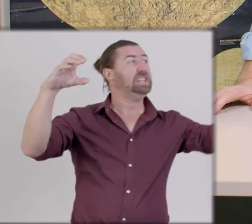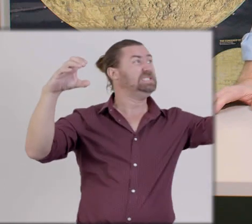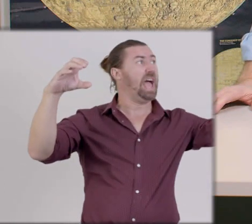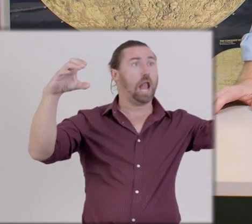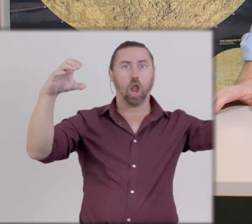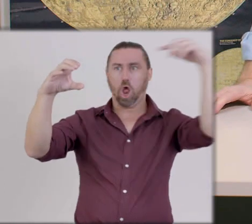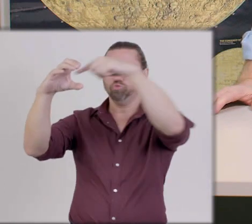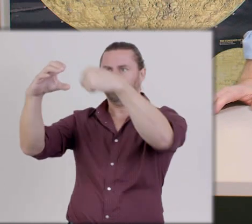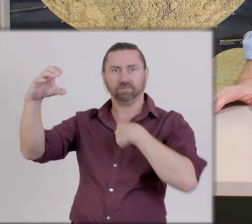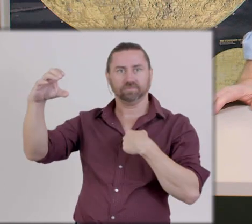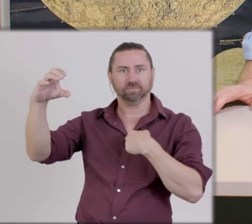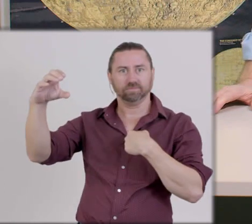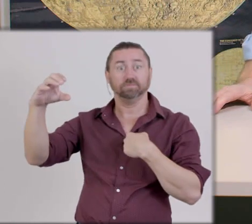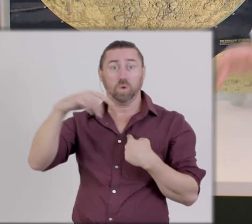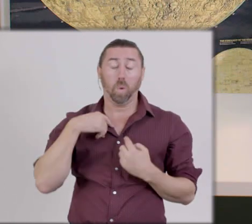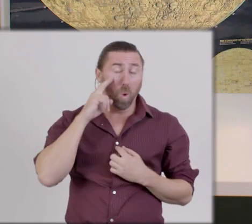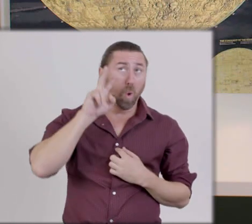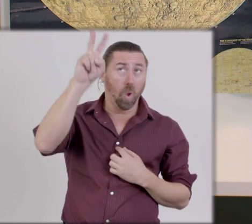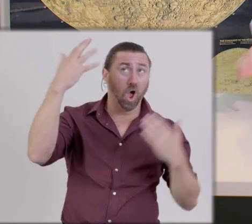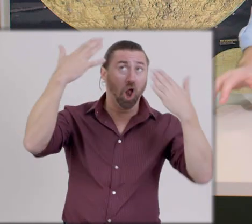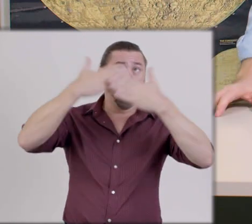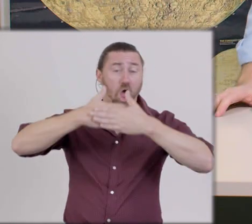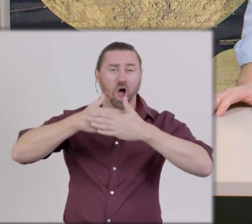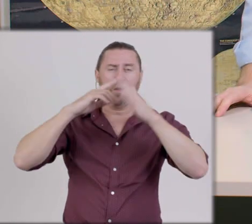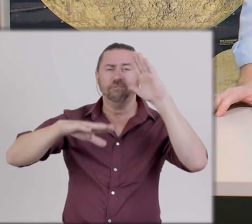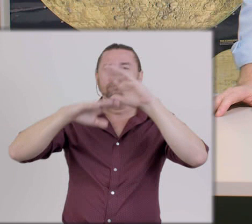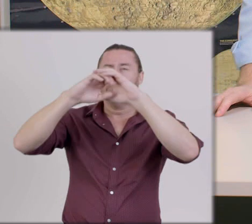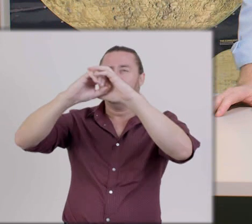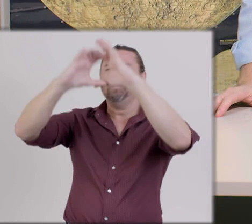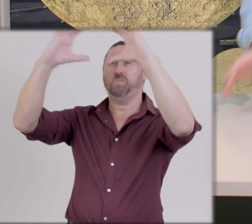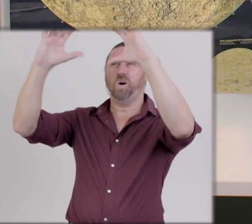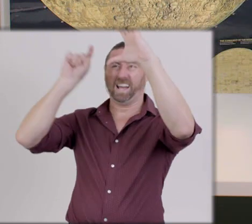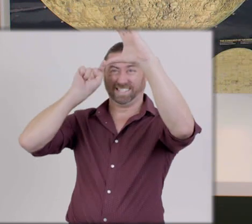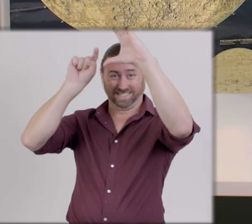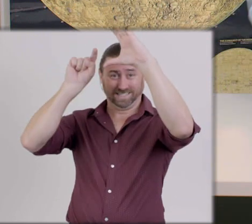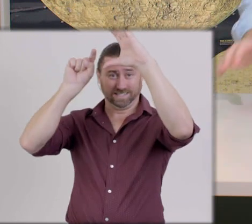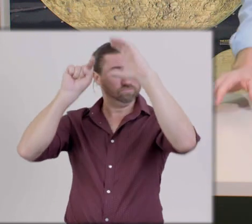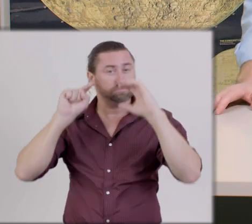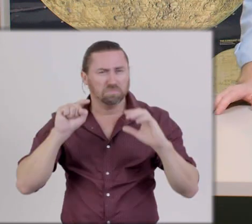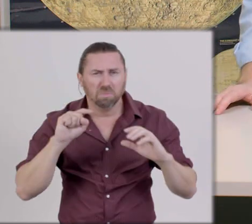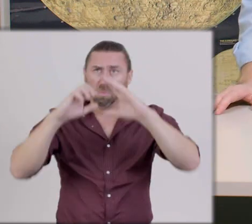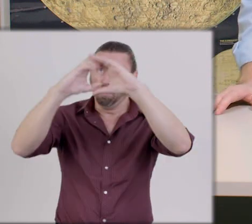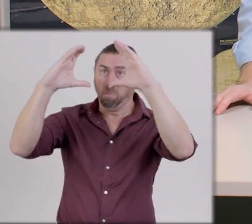This image is what we see in the night sky when there's a full moon. However, we don't see a full moon every night.